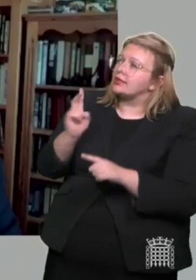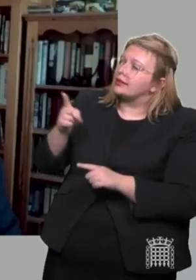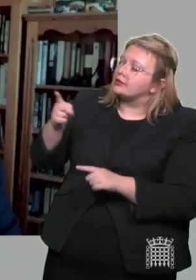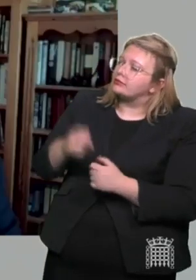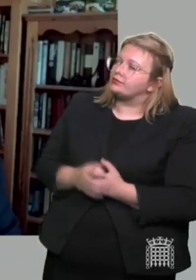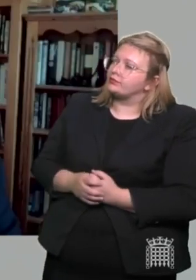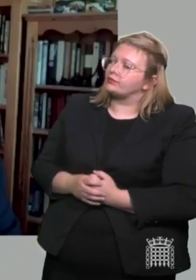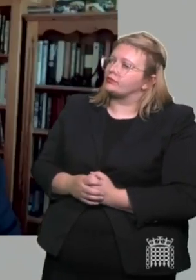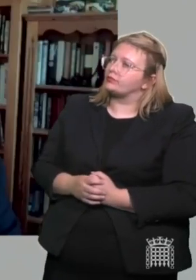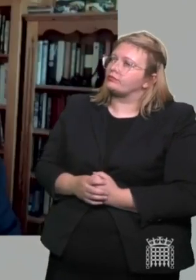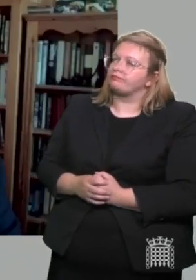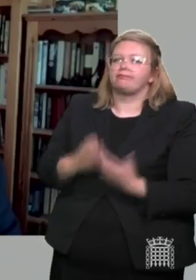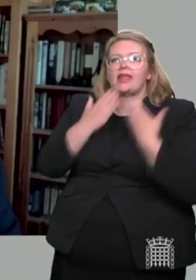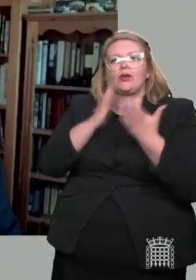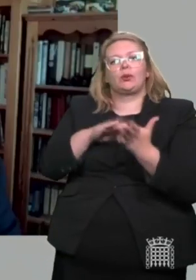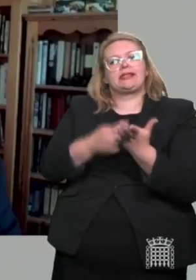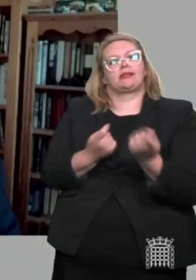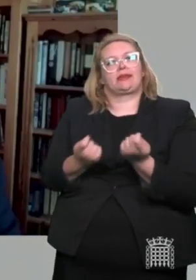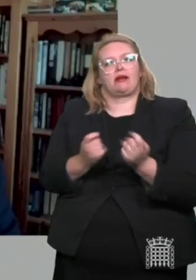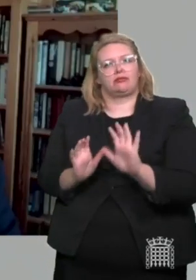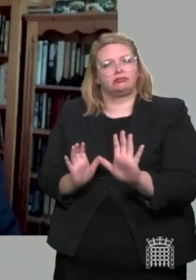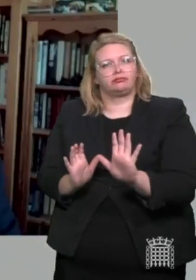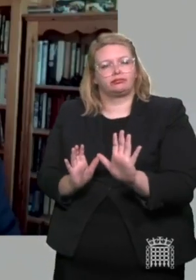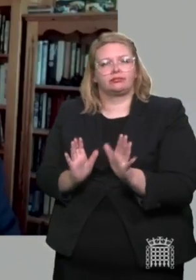Thank you, Mr Speaker, and of course it is the Prime Minister’s behaviour which is not in order.